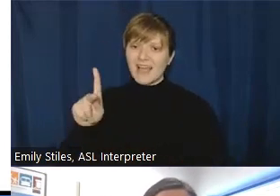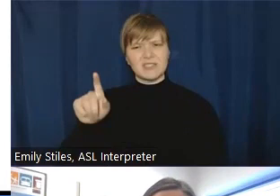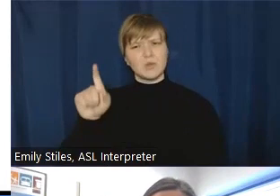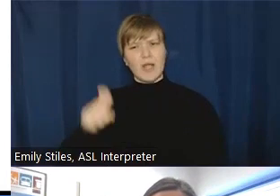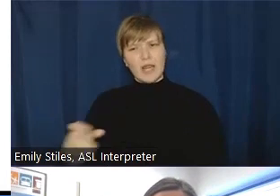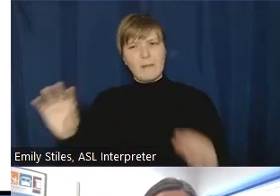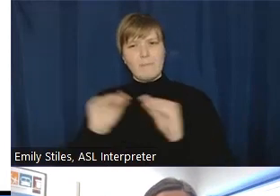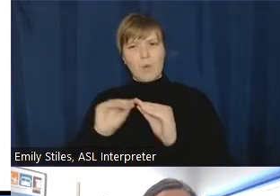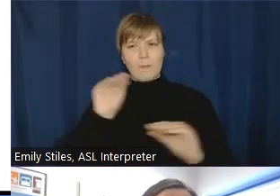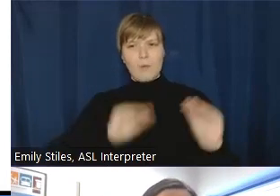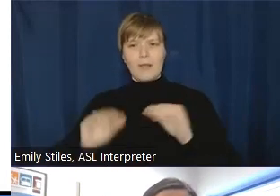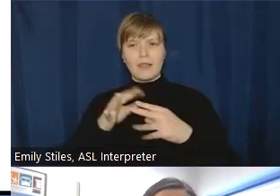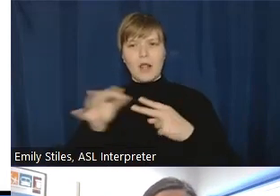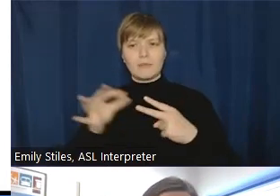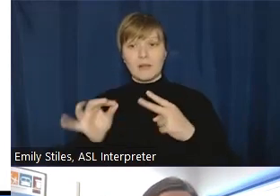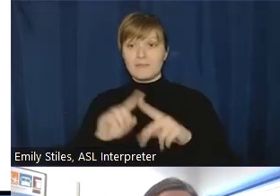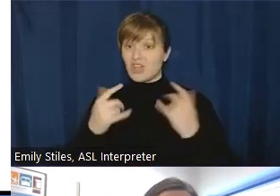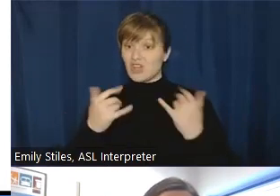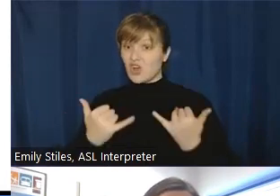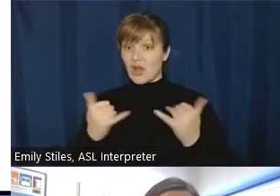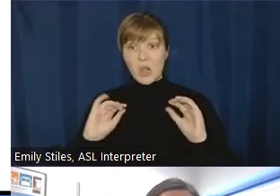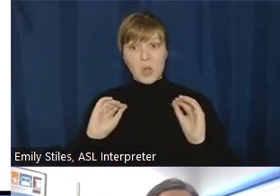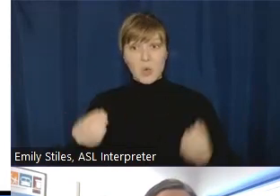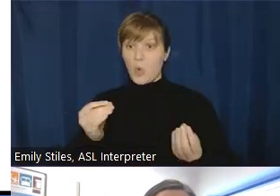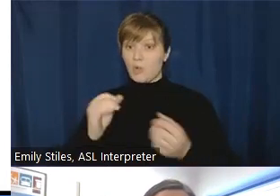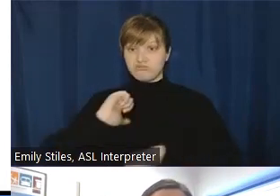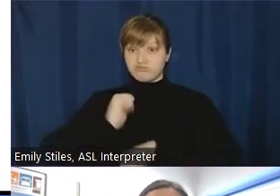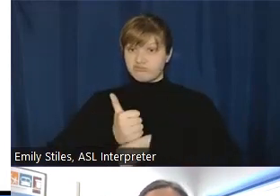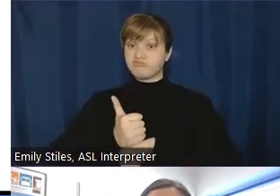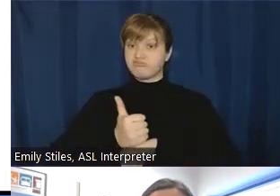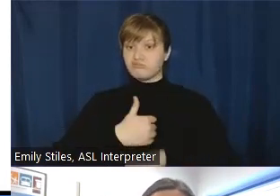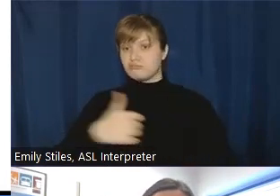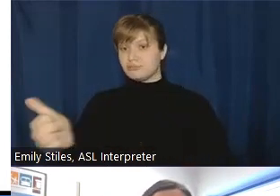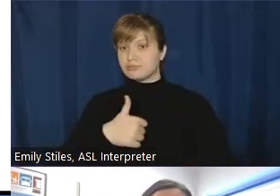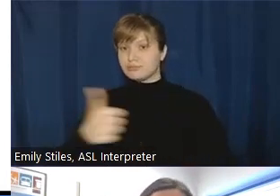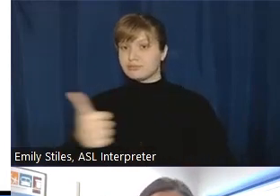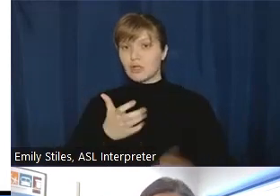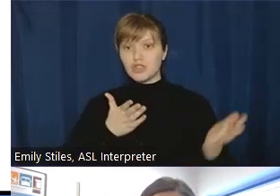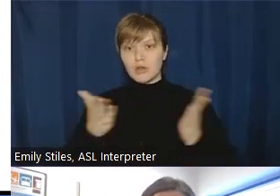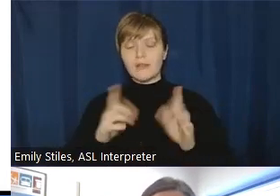currently has no fixed route service. However, there are some fixed routes surrounding the area.